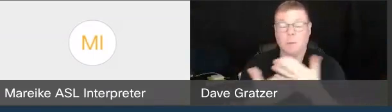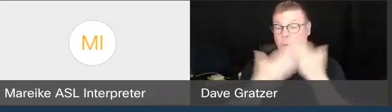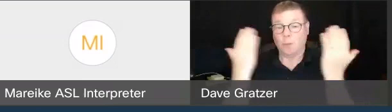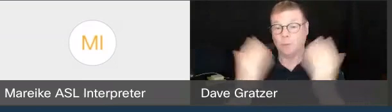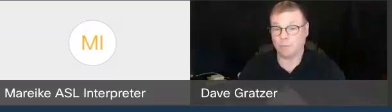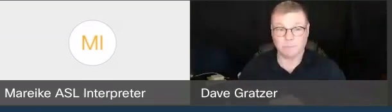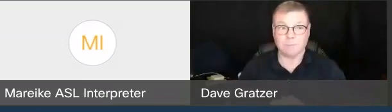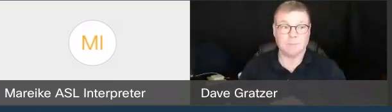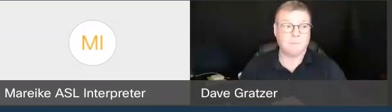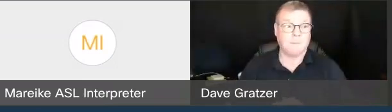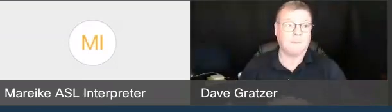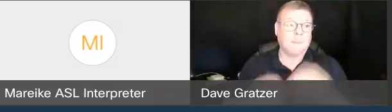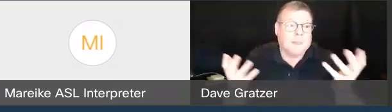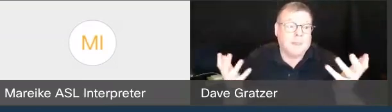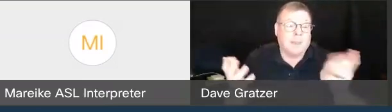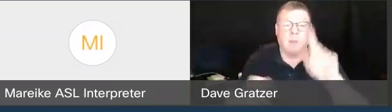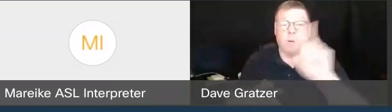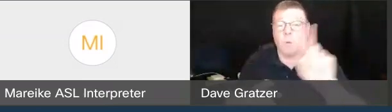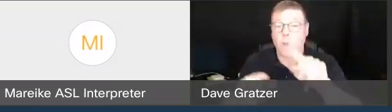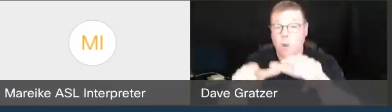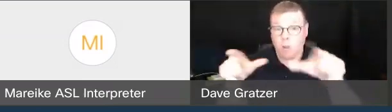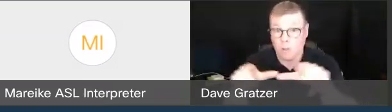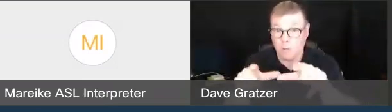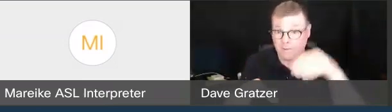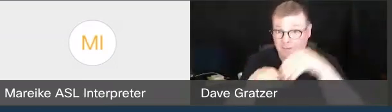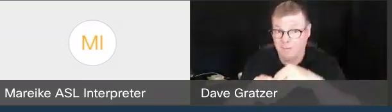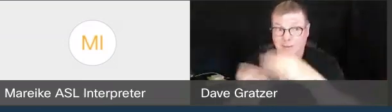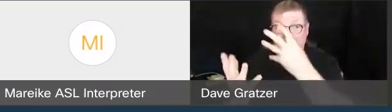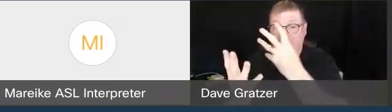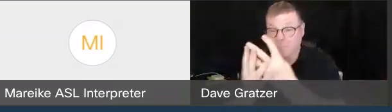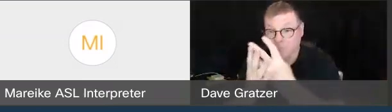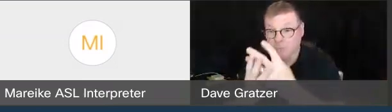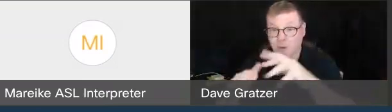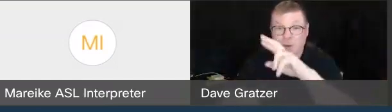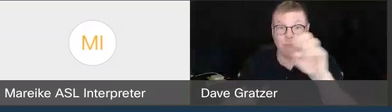Where do you locate your FACT team? Is it a jail or prison re-entry team? Is it associated with